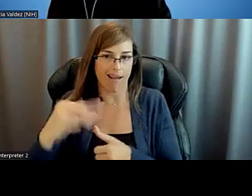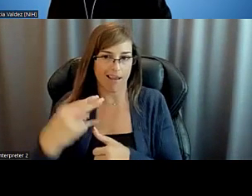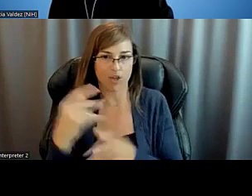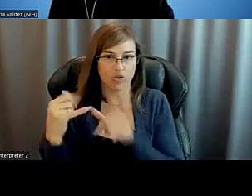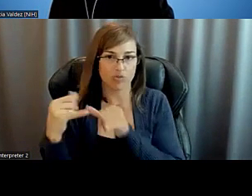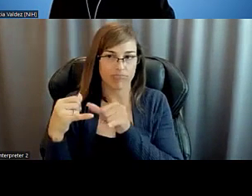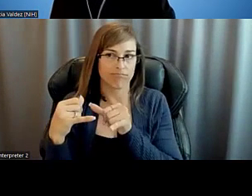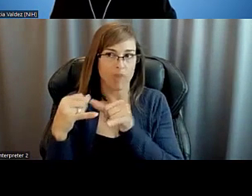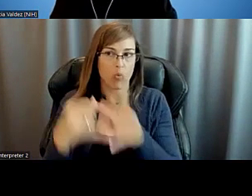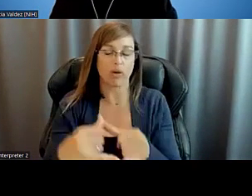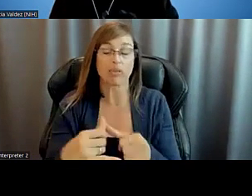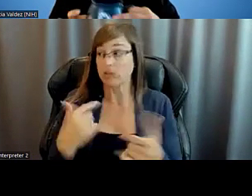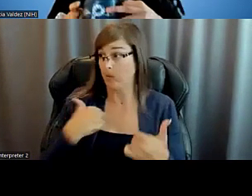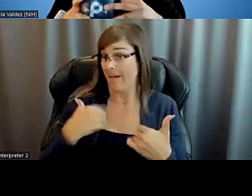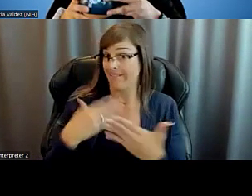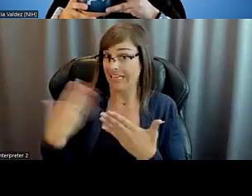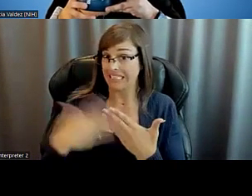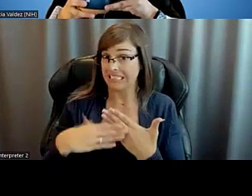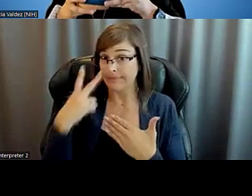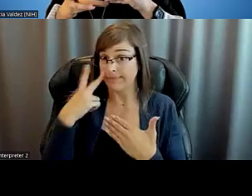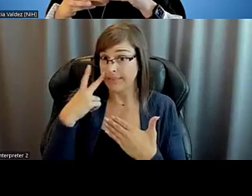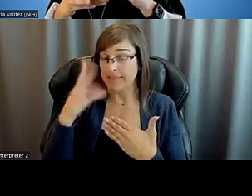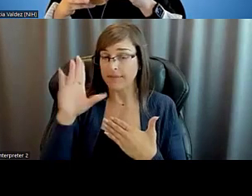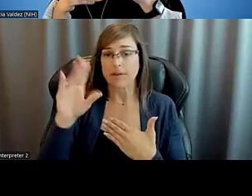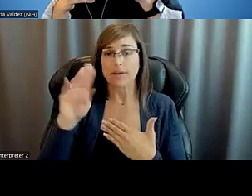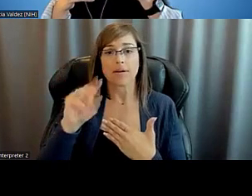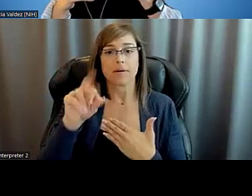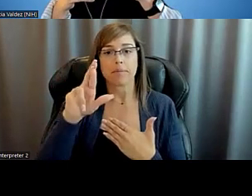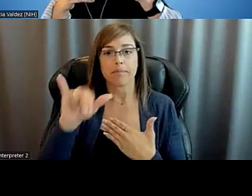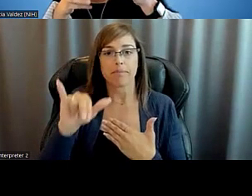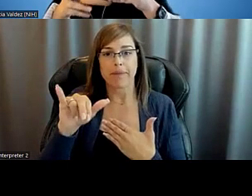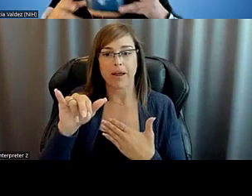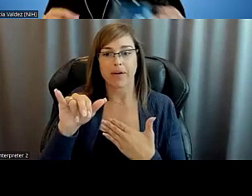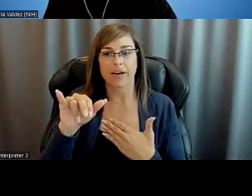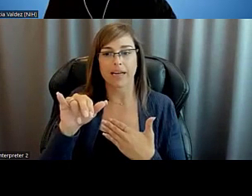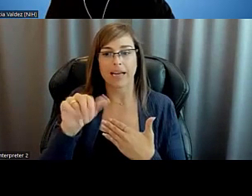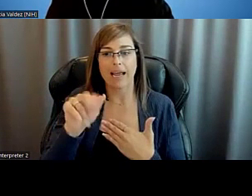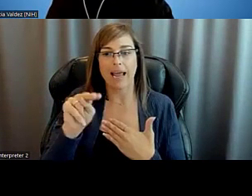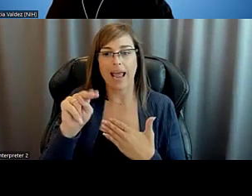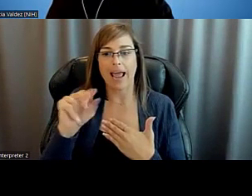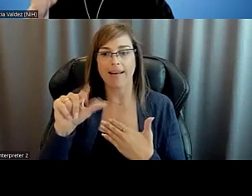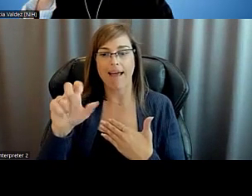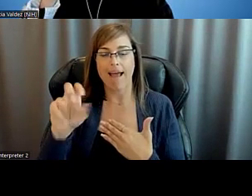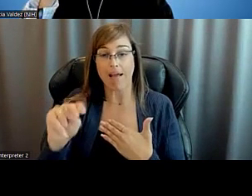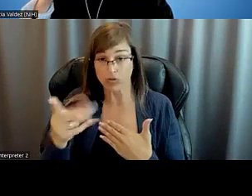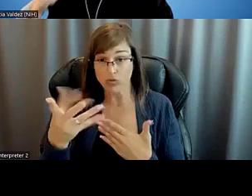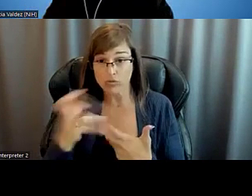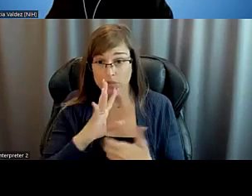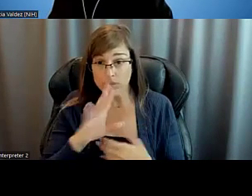Elyse Sullivan: Do we have any hands? Looks like Mary Ann Allen. Would you like to talk us through?